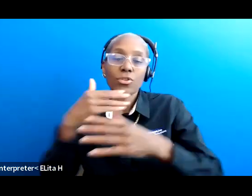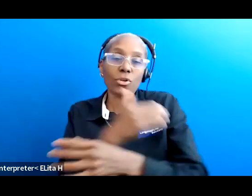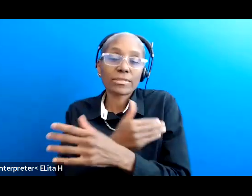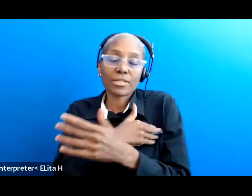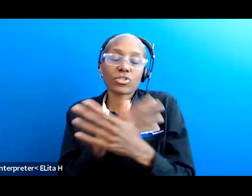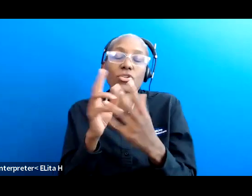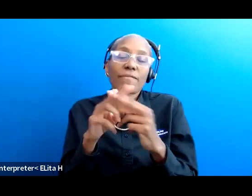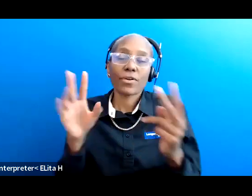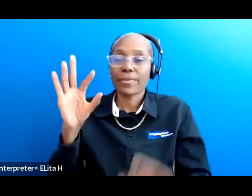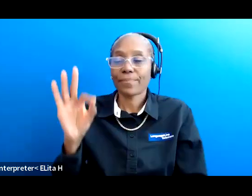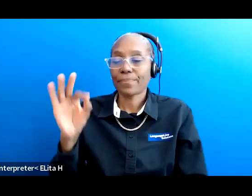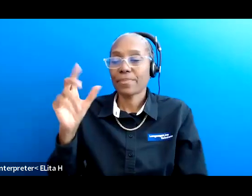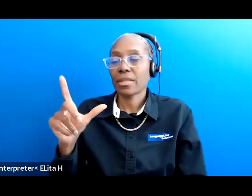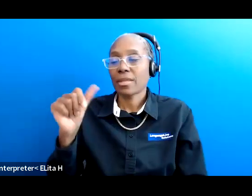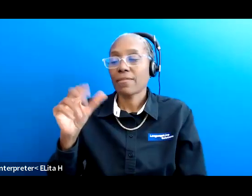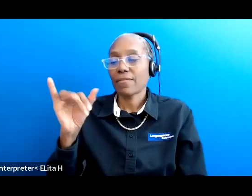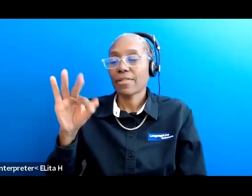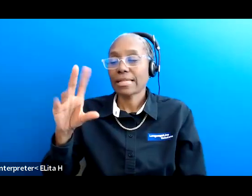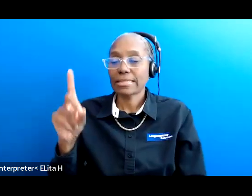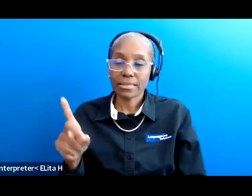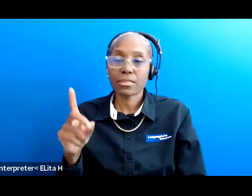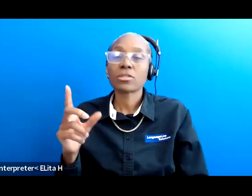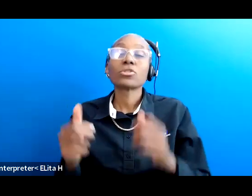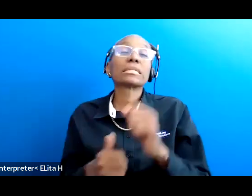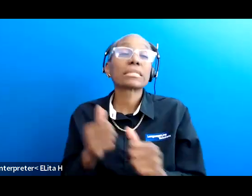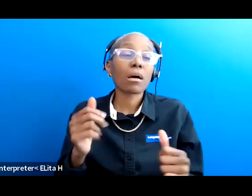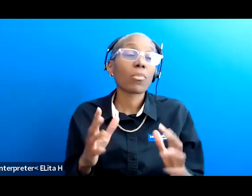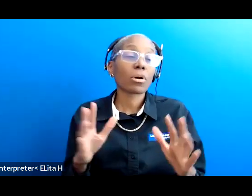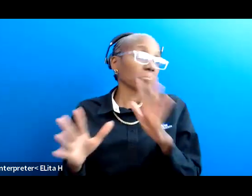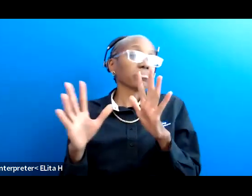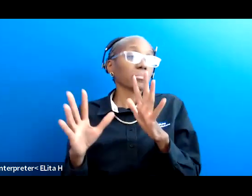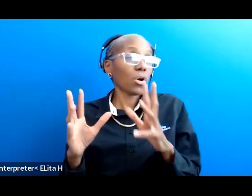Now, it's an incomplete injury, so some muscles will be working and some muscles won't be working.